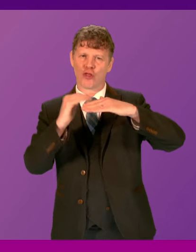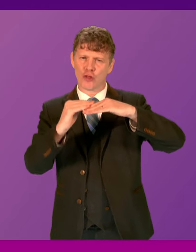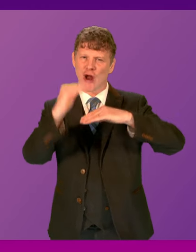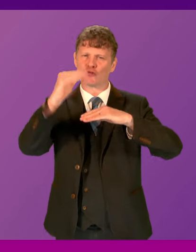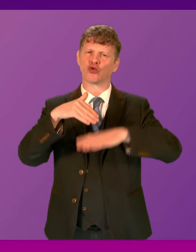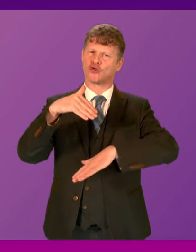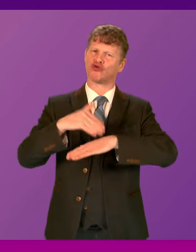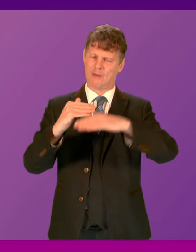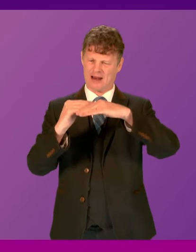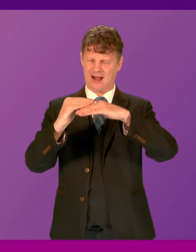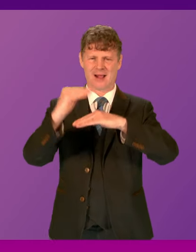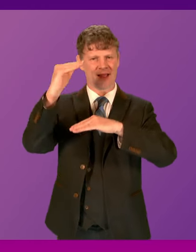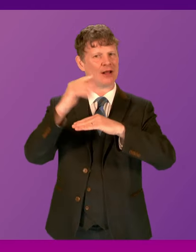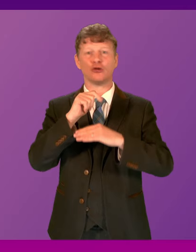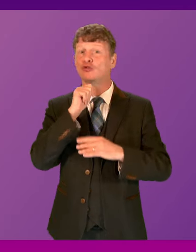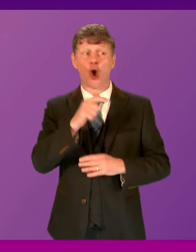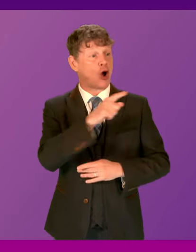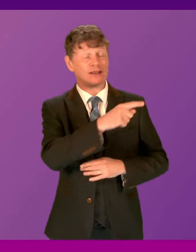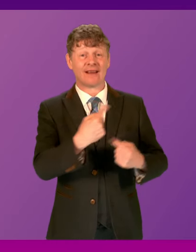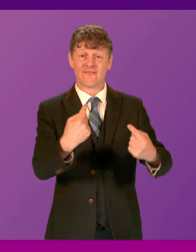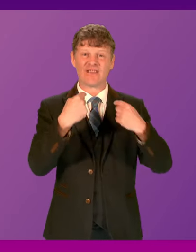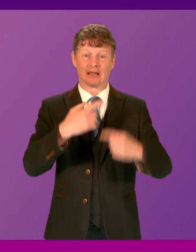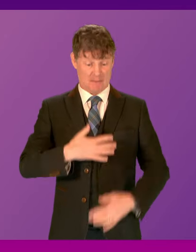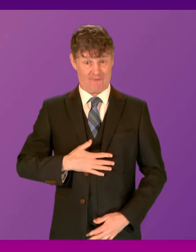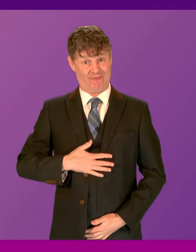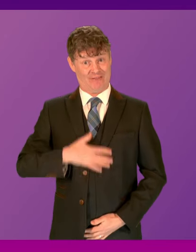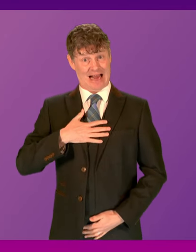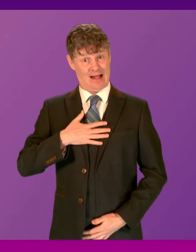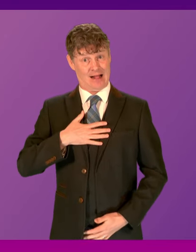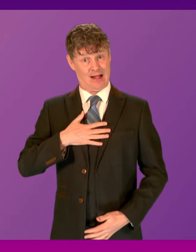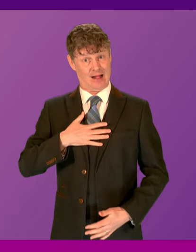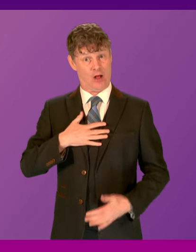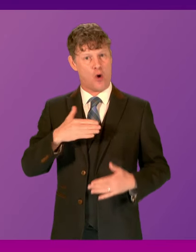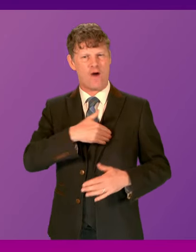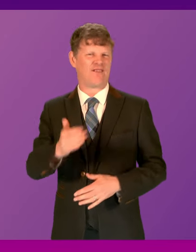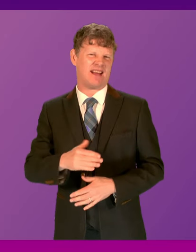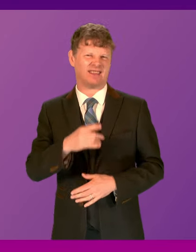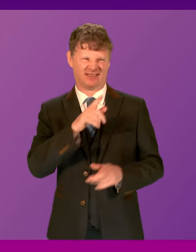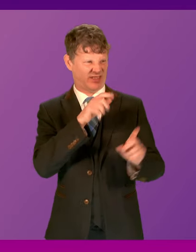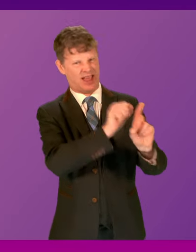is not that a victim feels offended , but that a reasonable person would